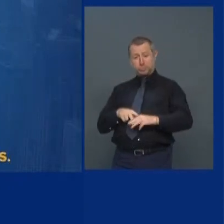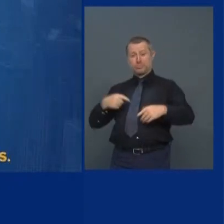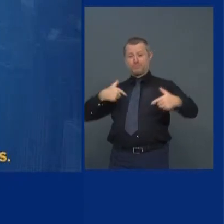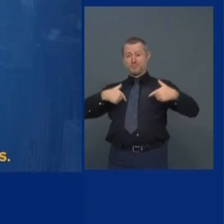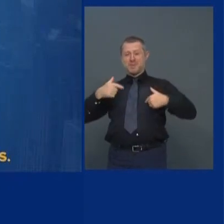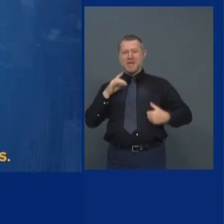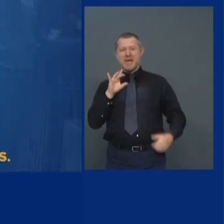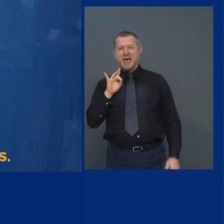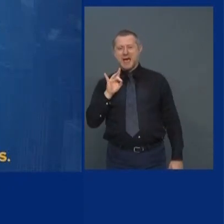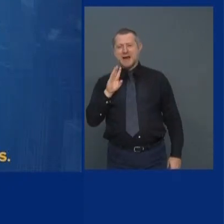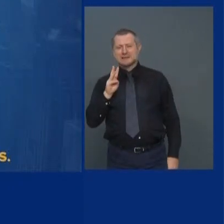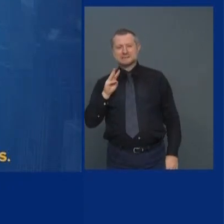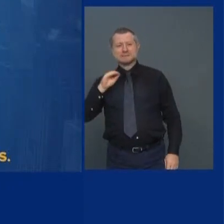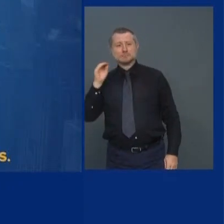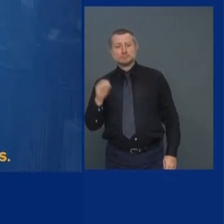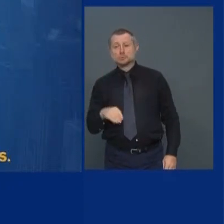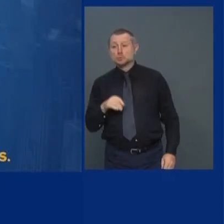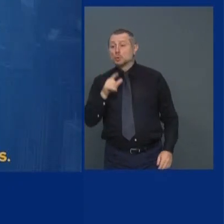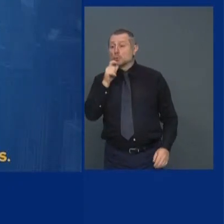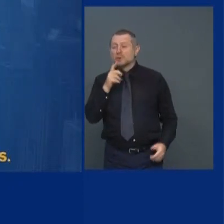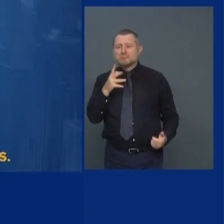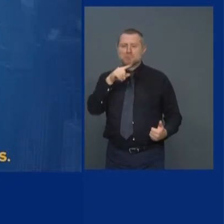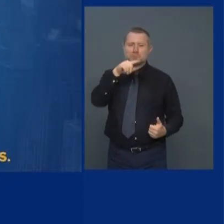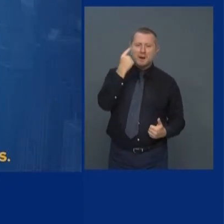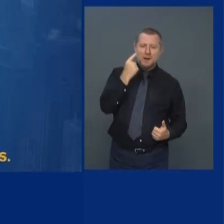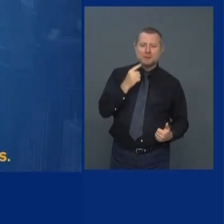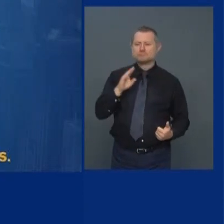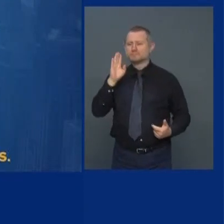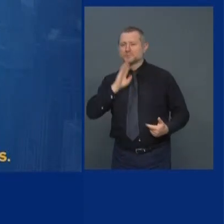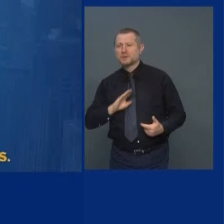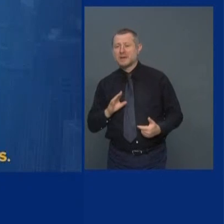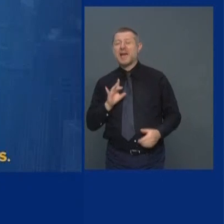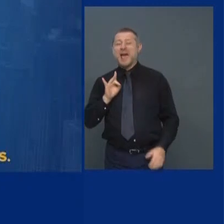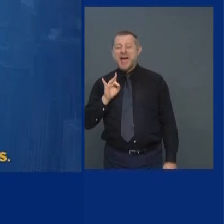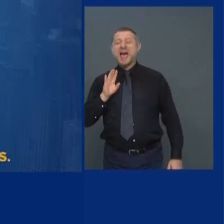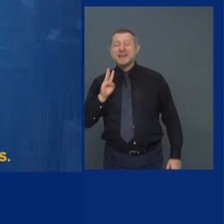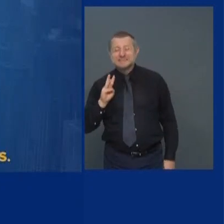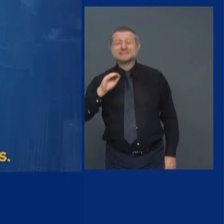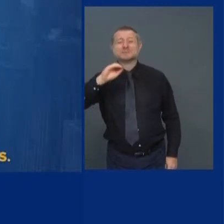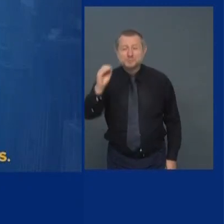THE PERCENT OF SHOOTING VICTIMS,